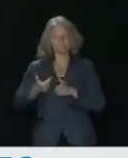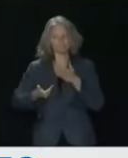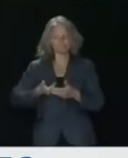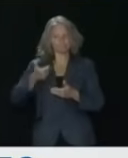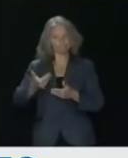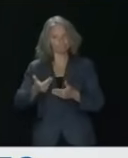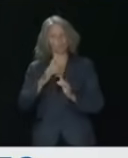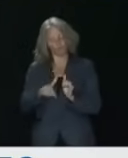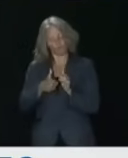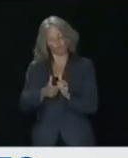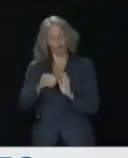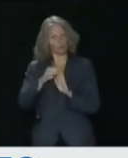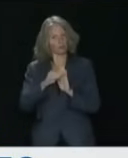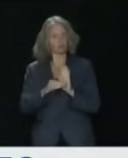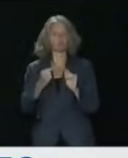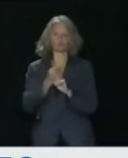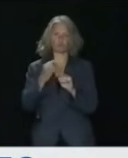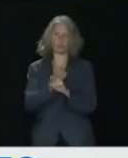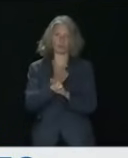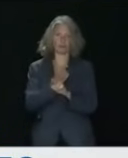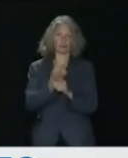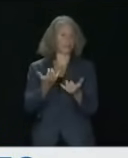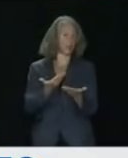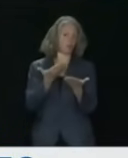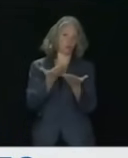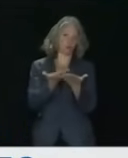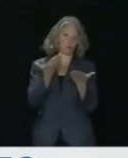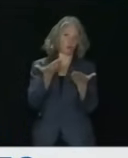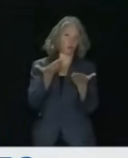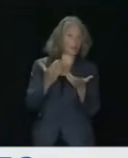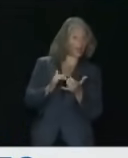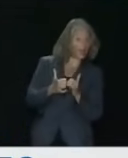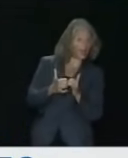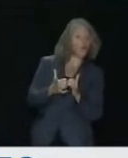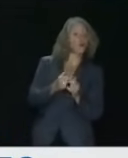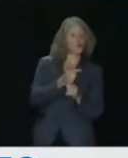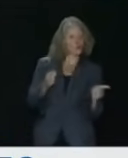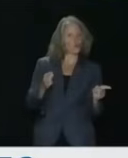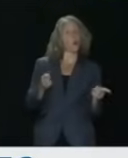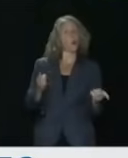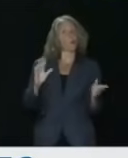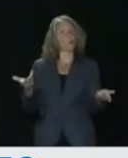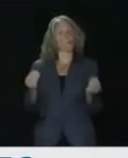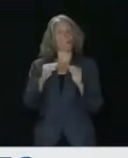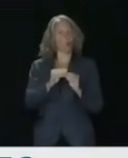TO DO THEIR PART AT EVERY TURN.